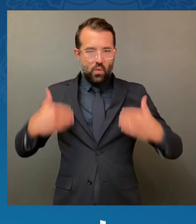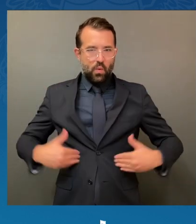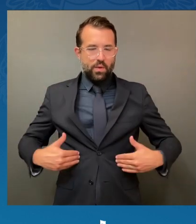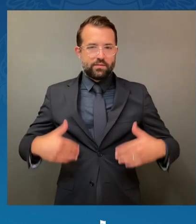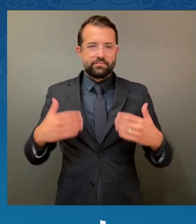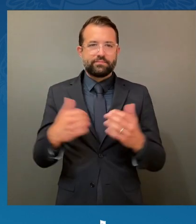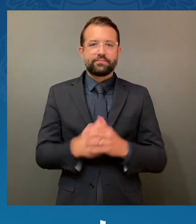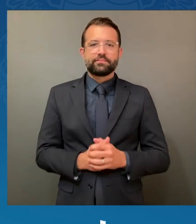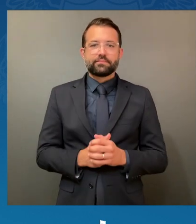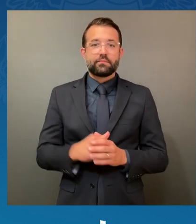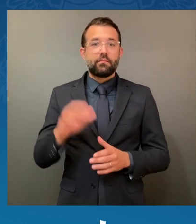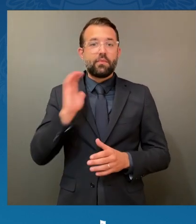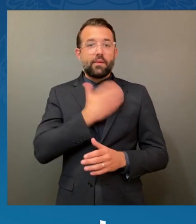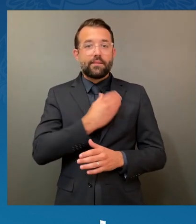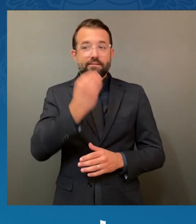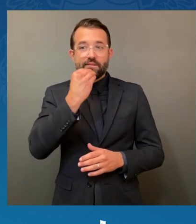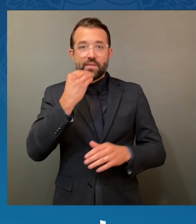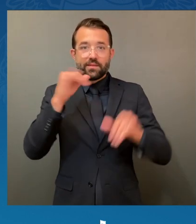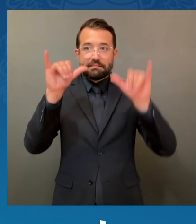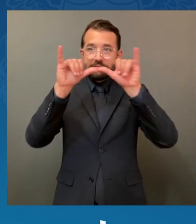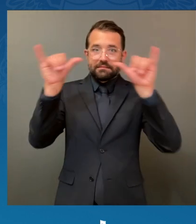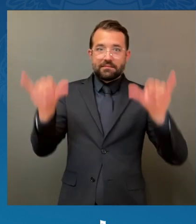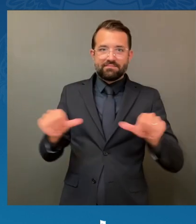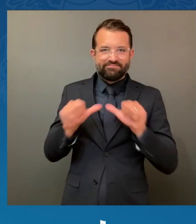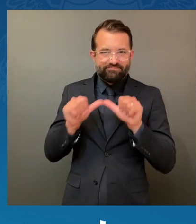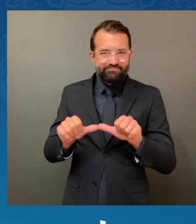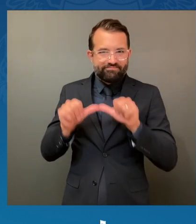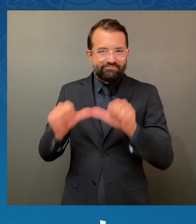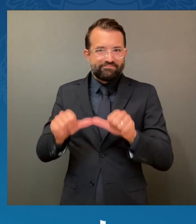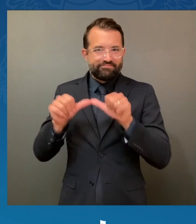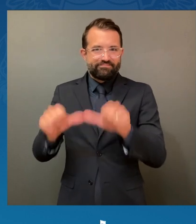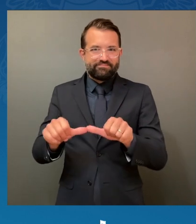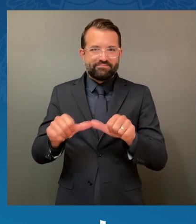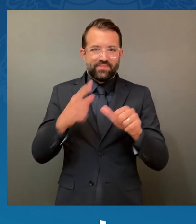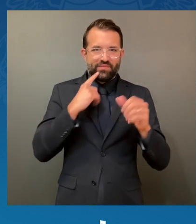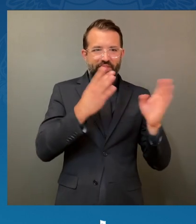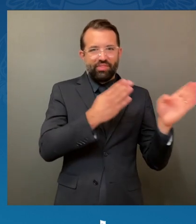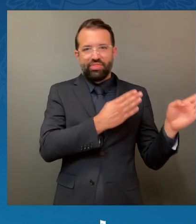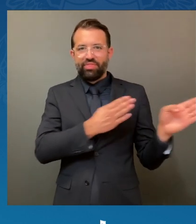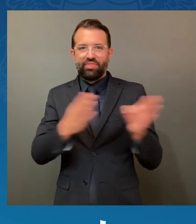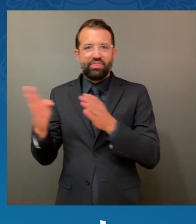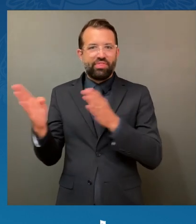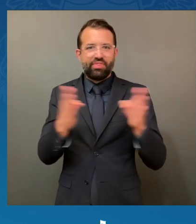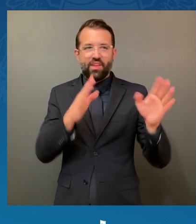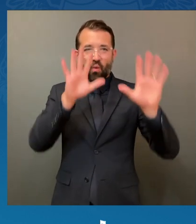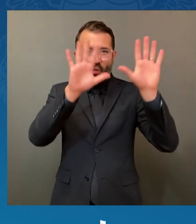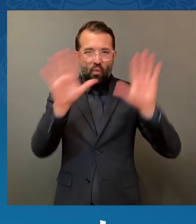the temperature and extreme weather events in cities and regions from devastating monsoons in Pakistan